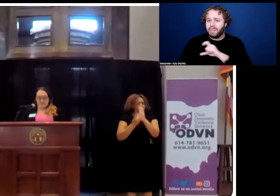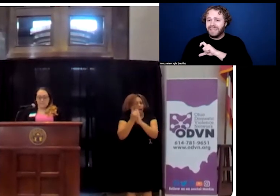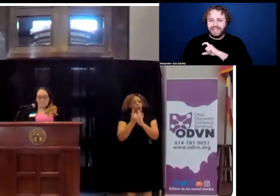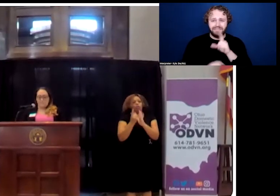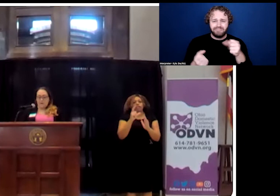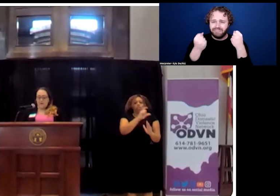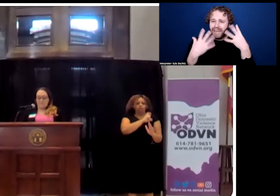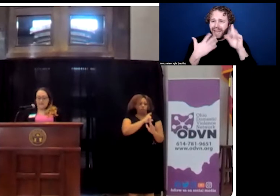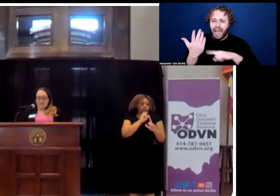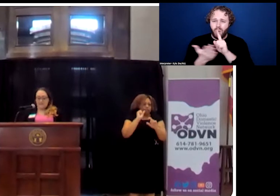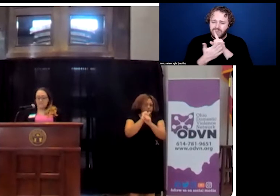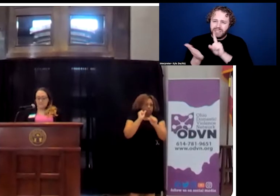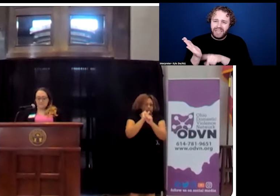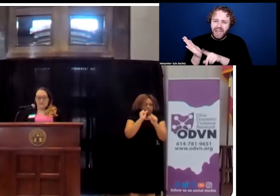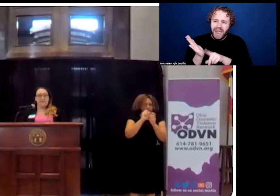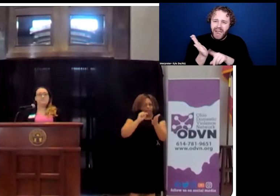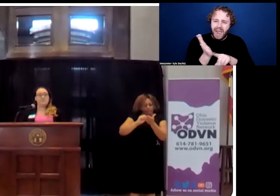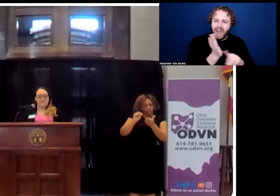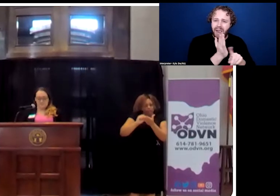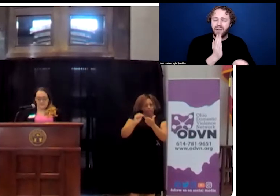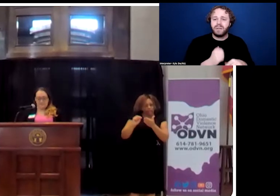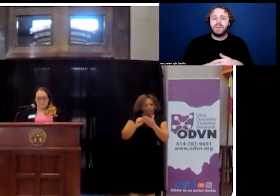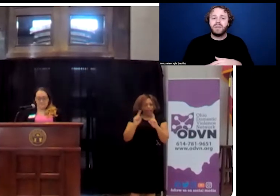There was both a homicide and a suicide in 22 cases.